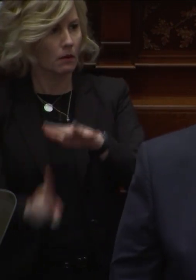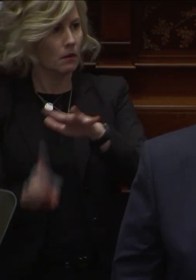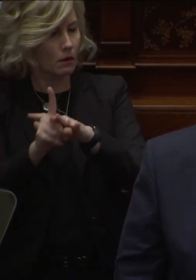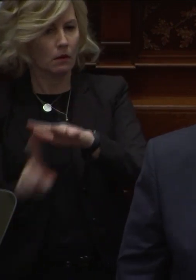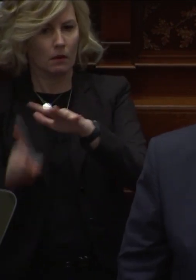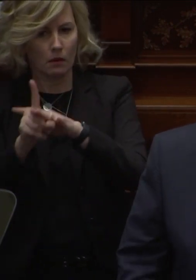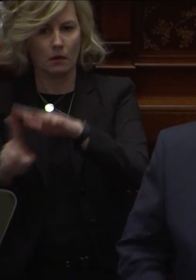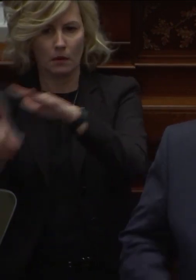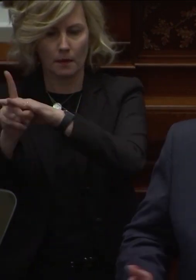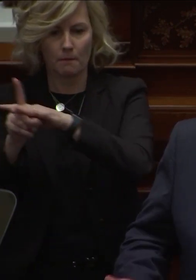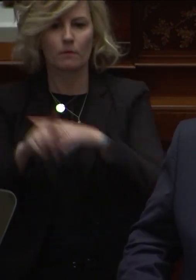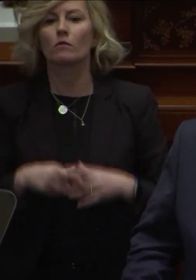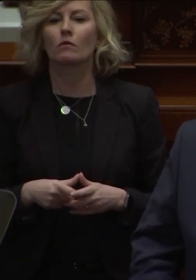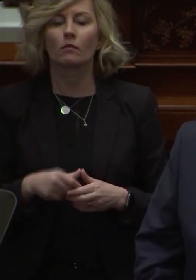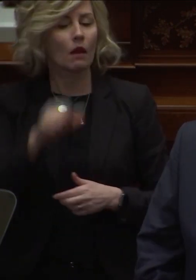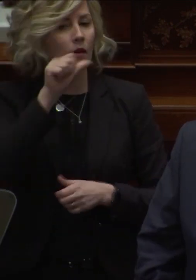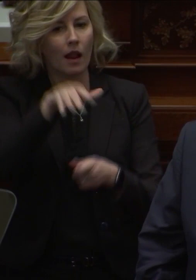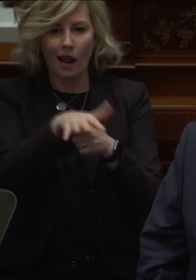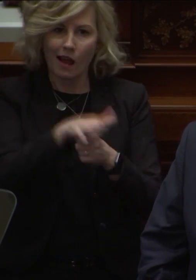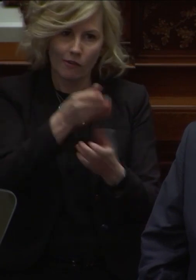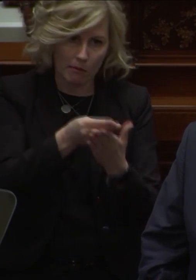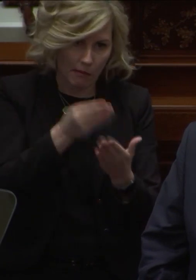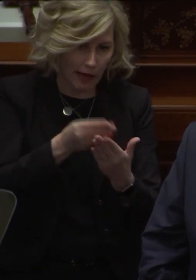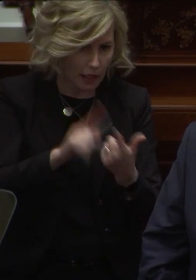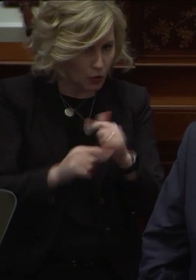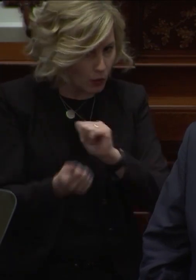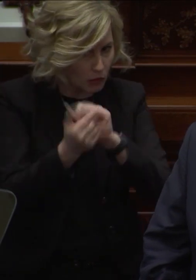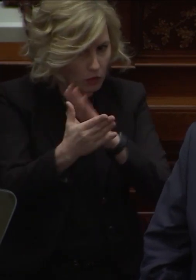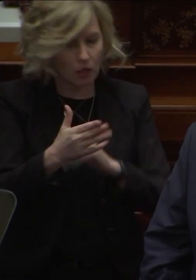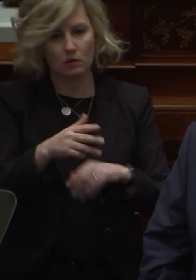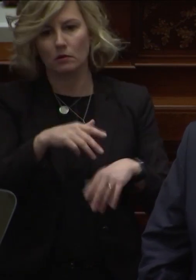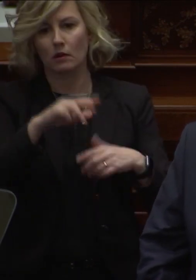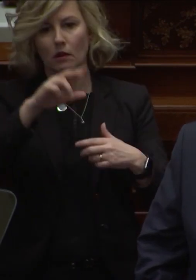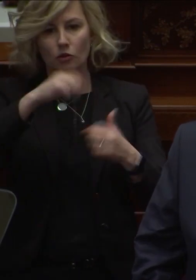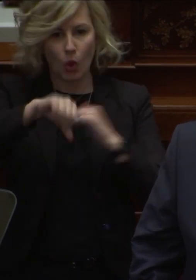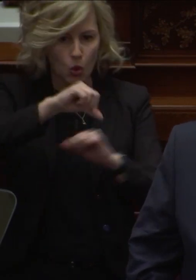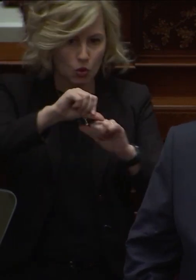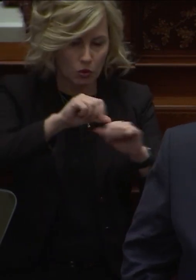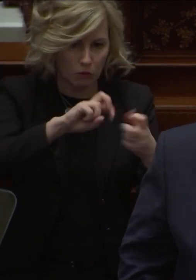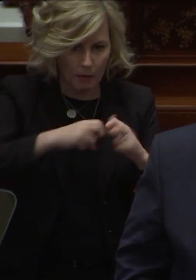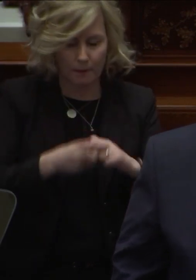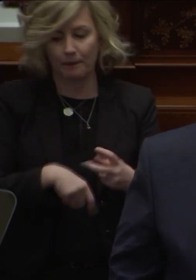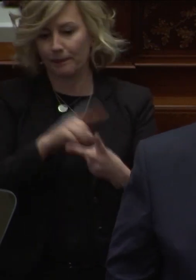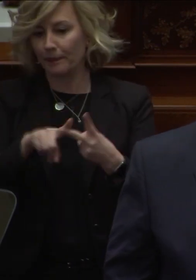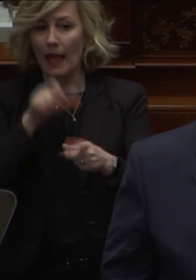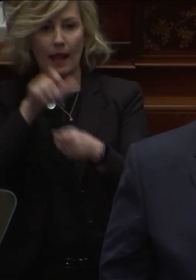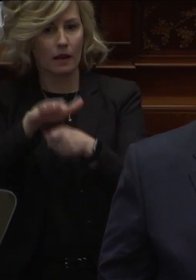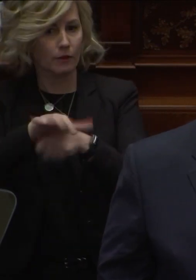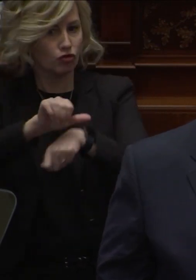BY PREVIOUS GOVERNORRERS, THE SAME PROBLEMS ARE RAISED OVER AND OVER AGAIN. THERE IS NOT ENOUGH MONEY TO